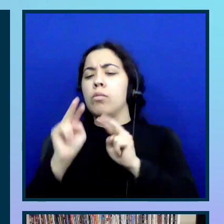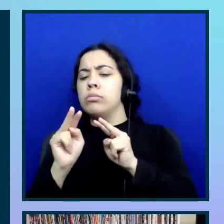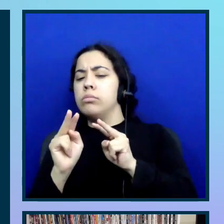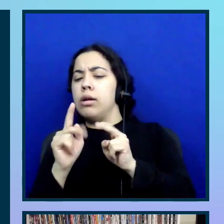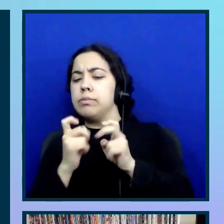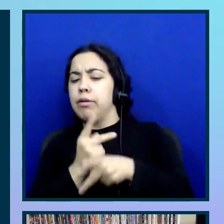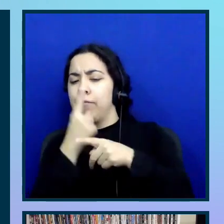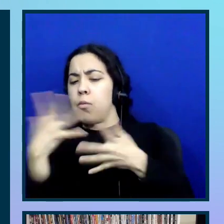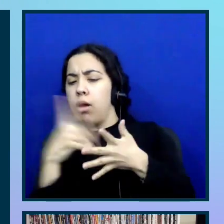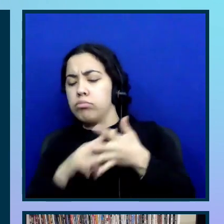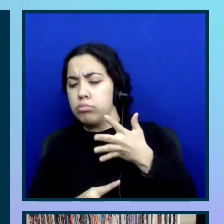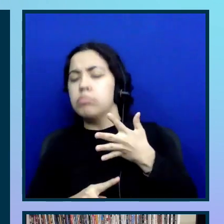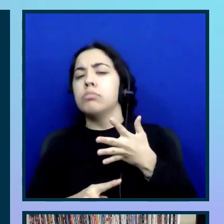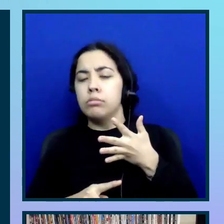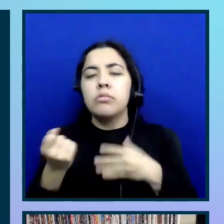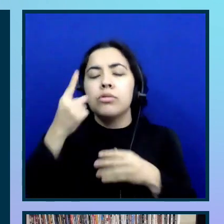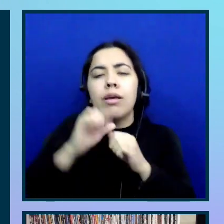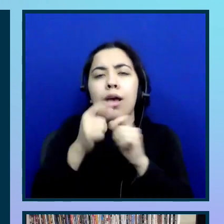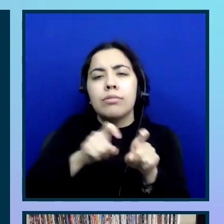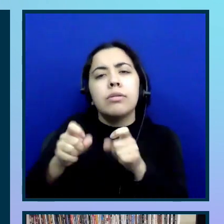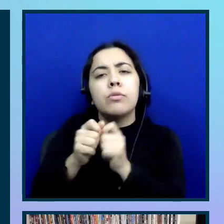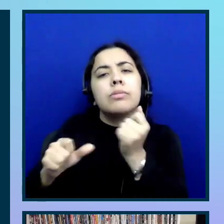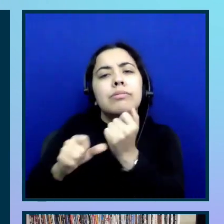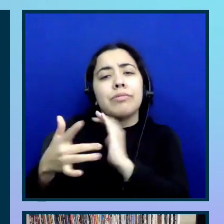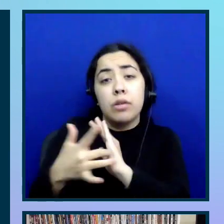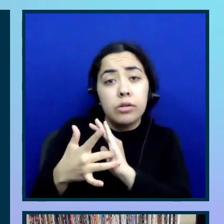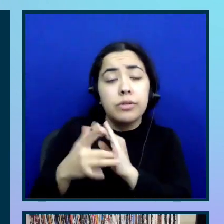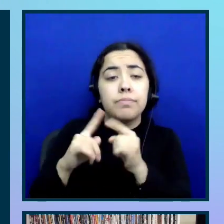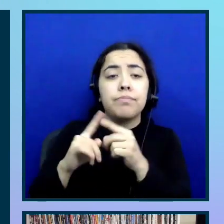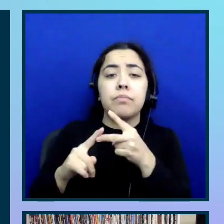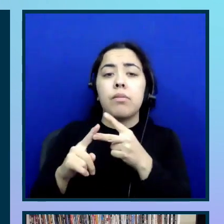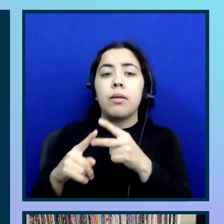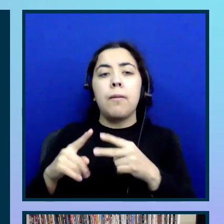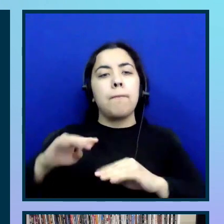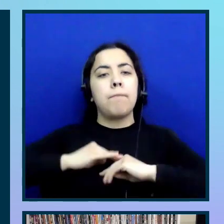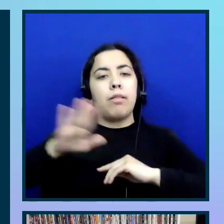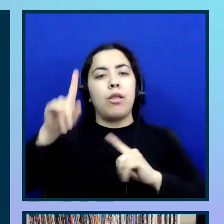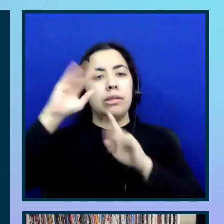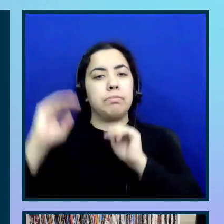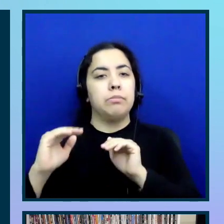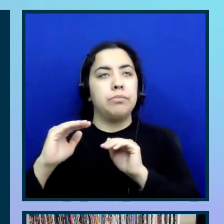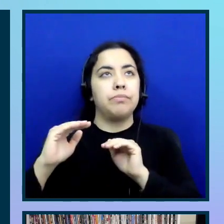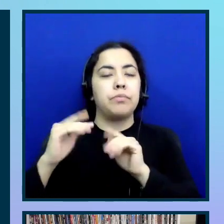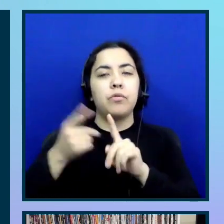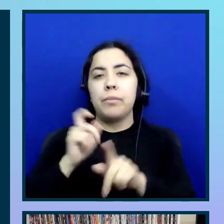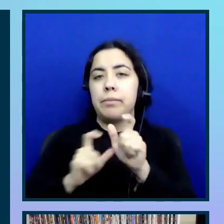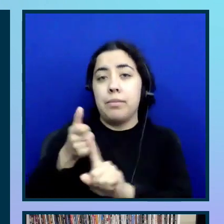So understanding how to test with assistive technology and meeting the expectations from people with disabilities